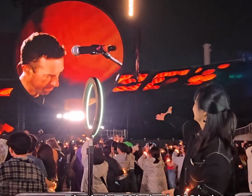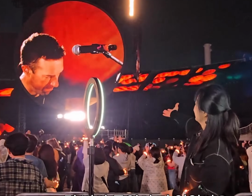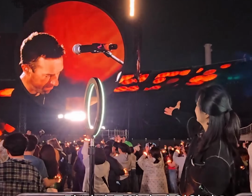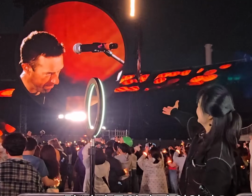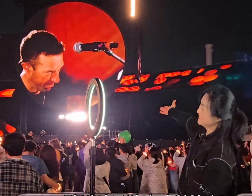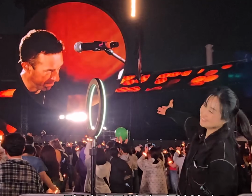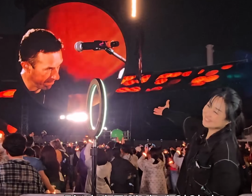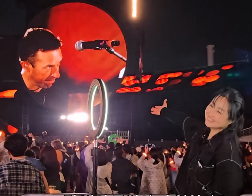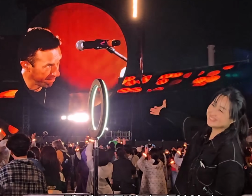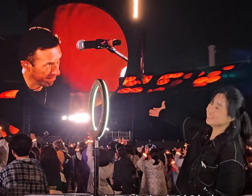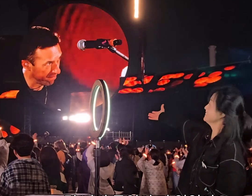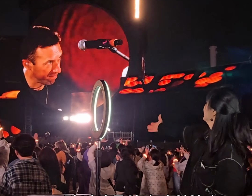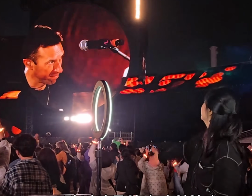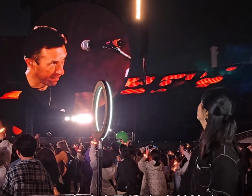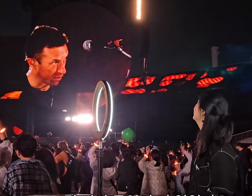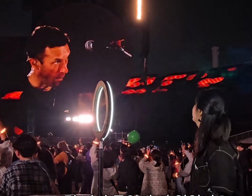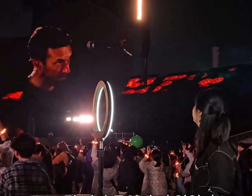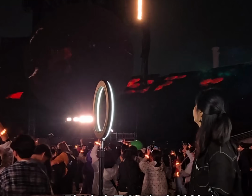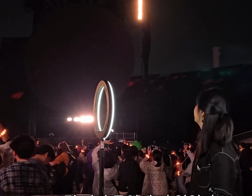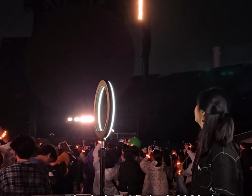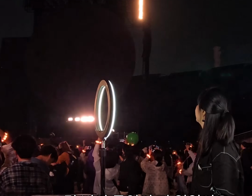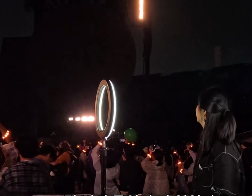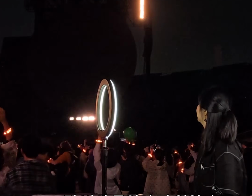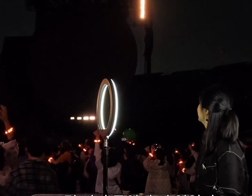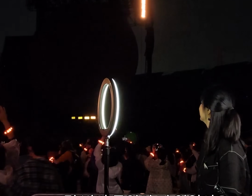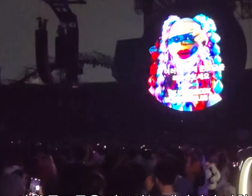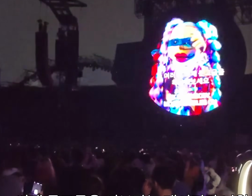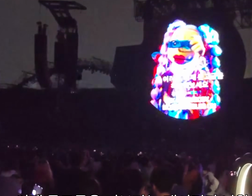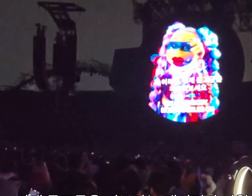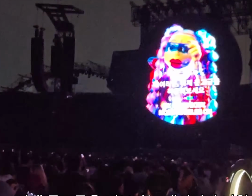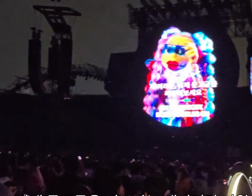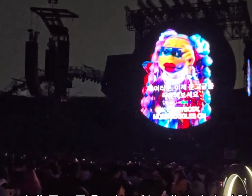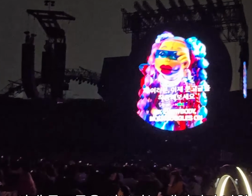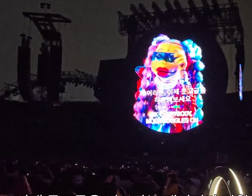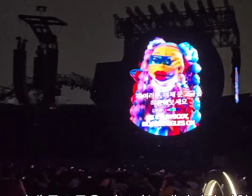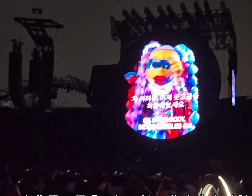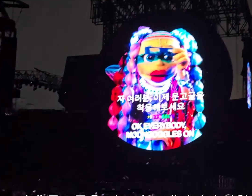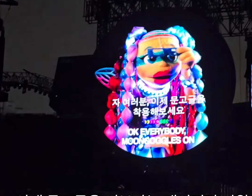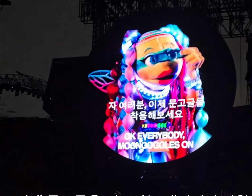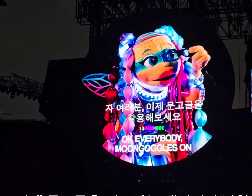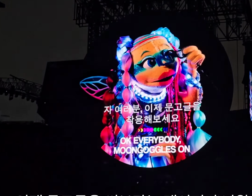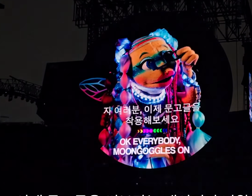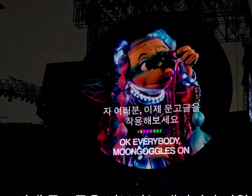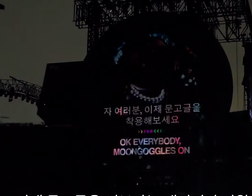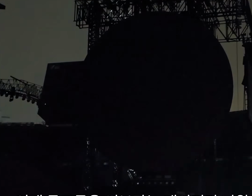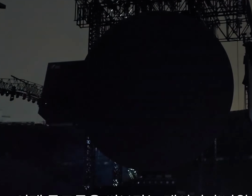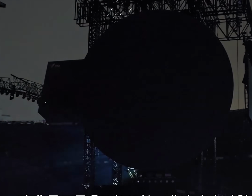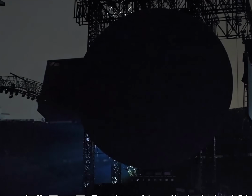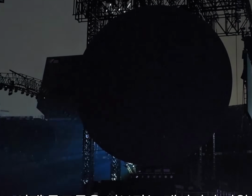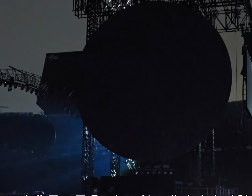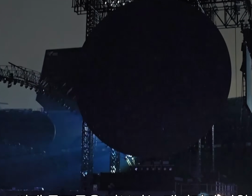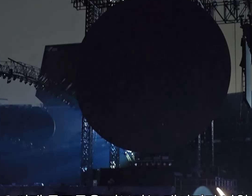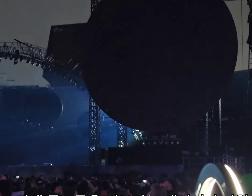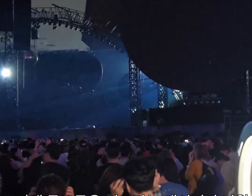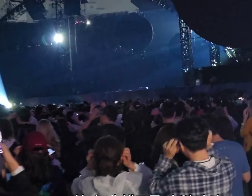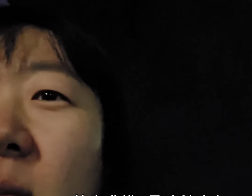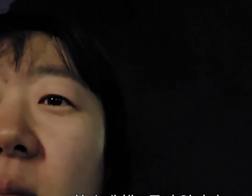There were a few more performances. Then came the message to try on the Moonglasses now!